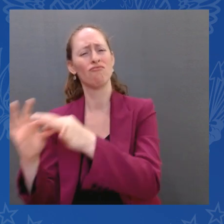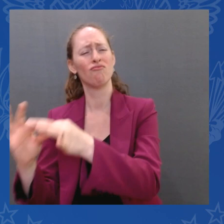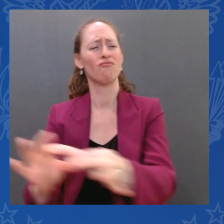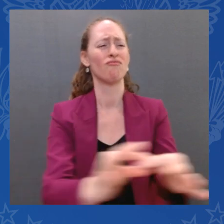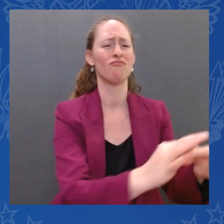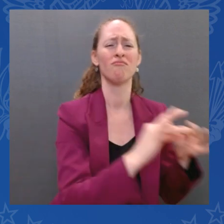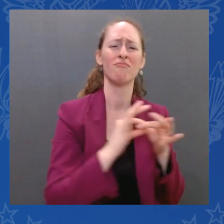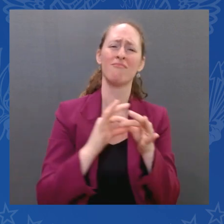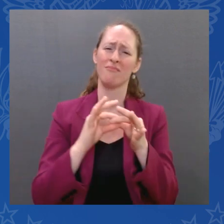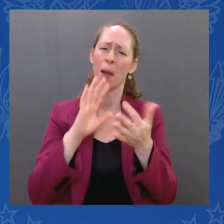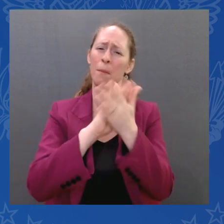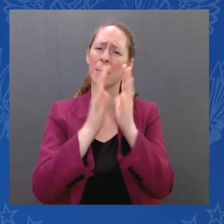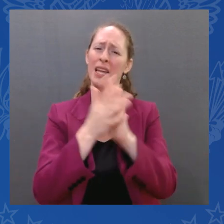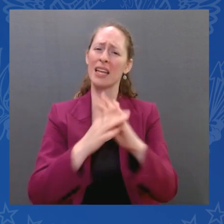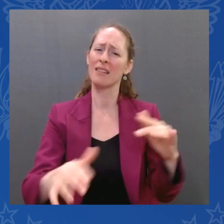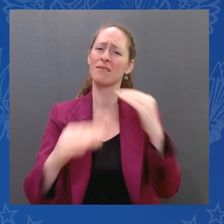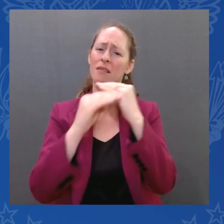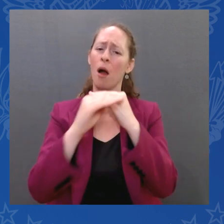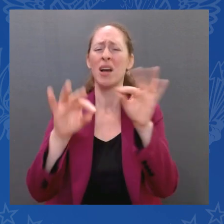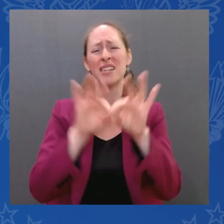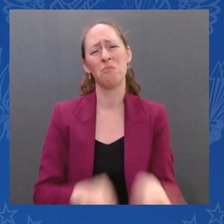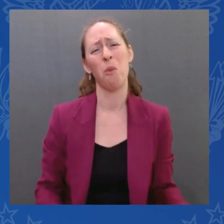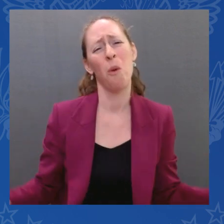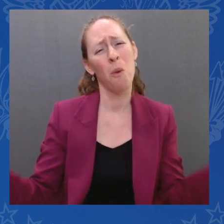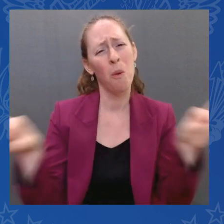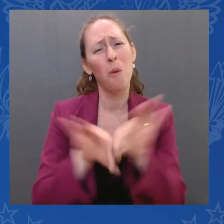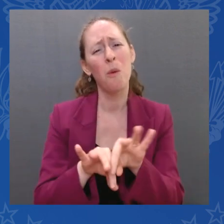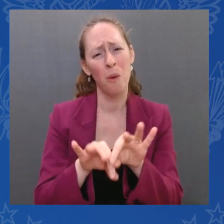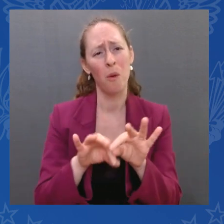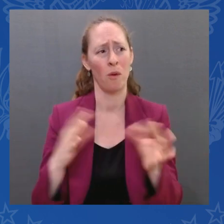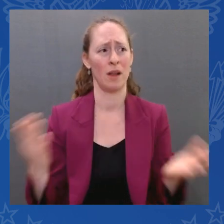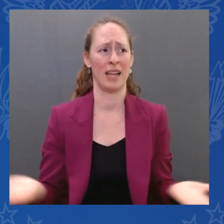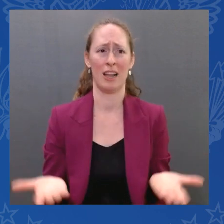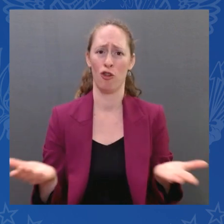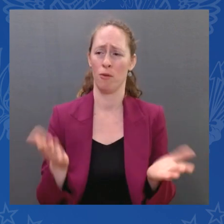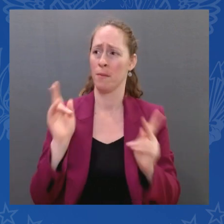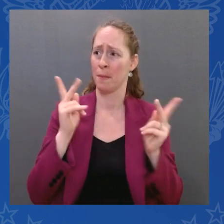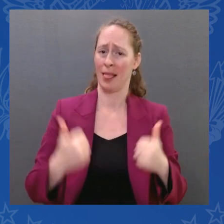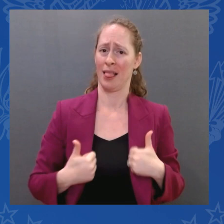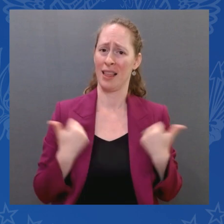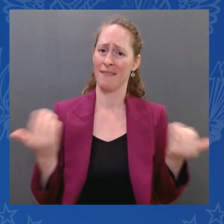which is why we'll be -- we'll discuss my continued support --